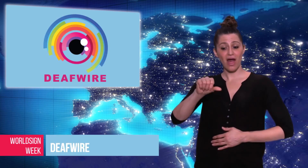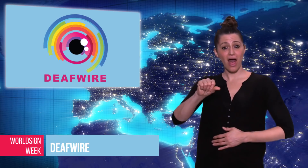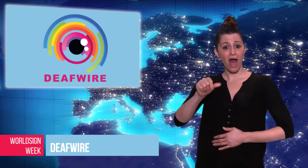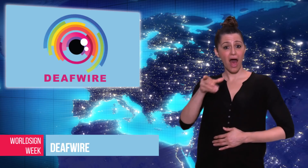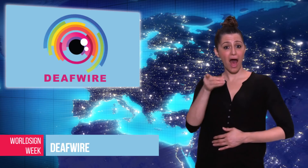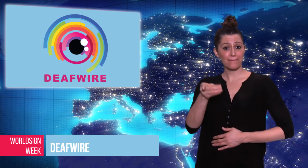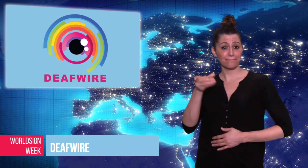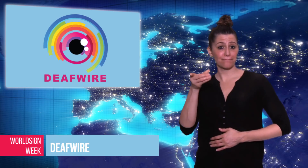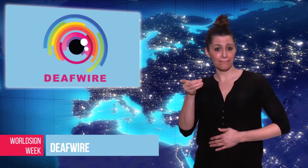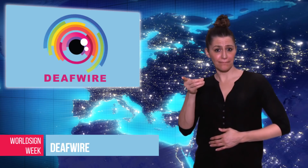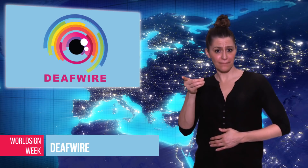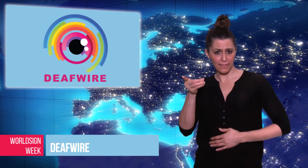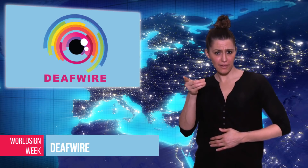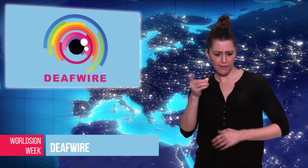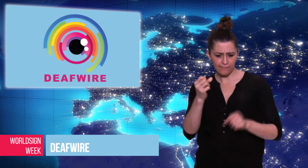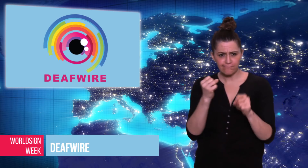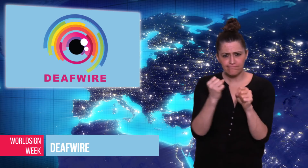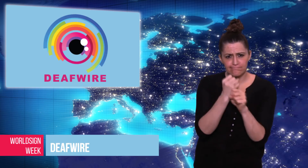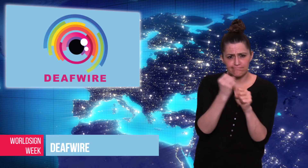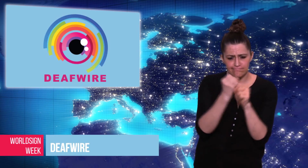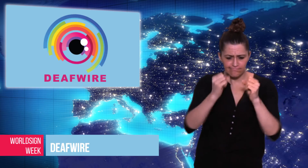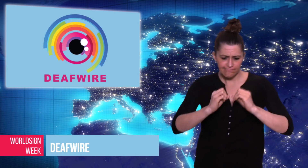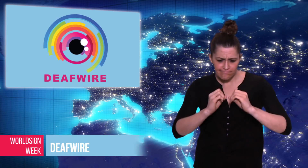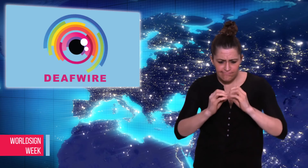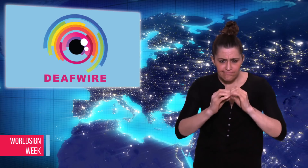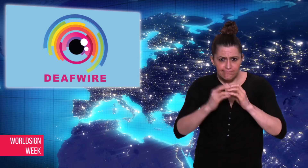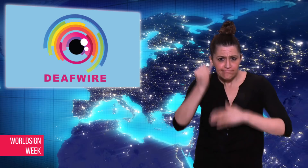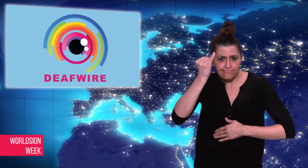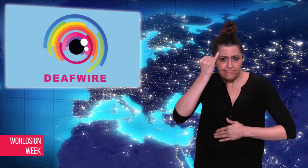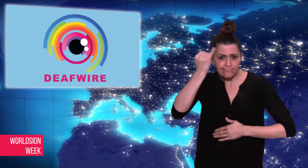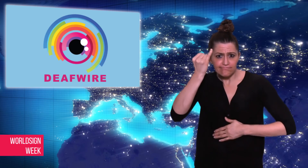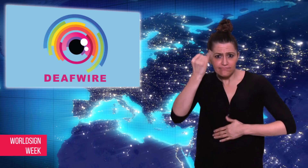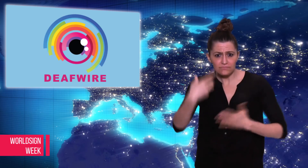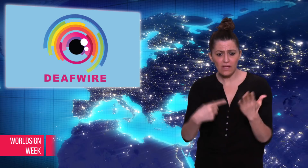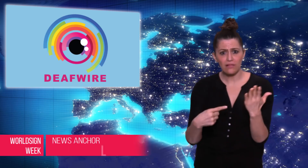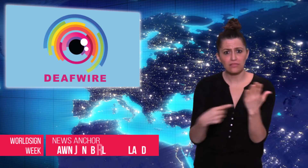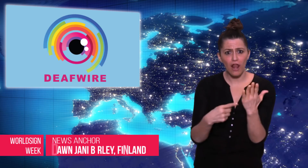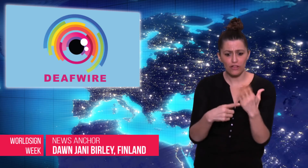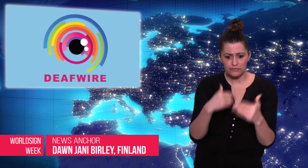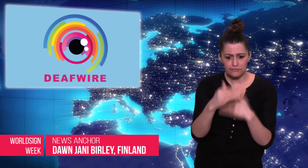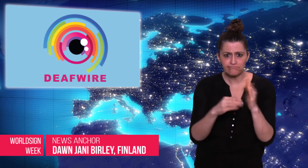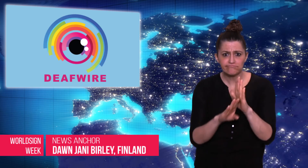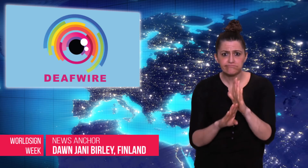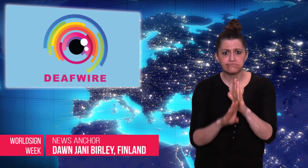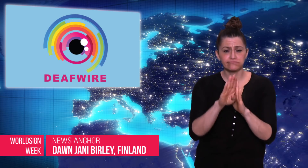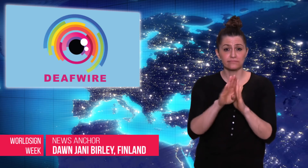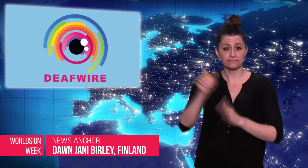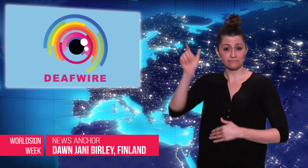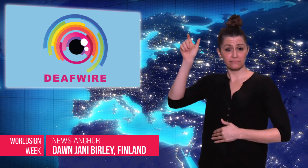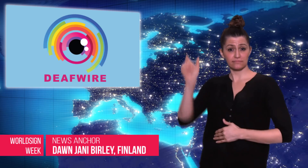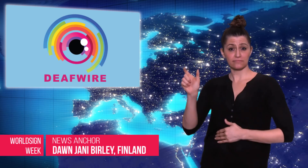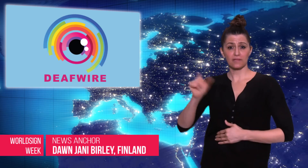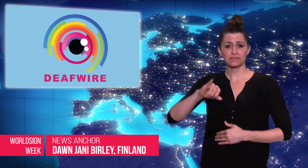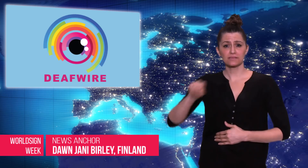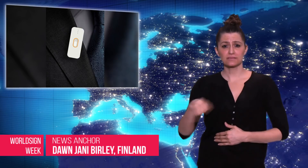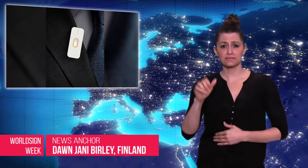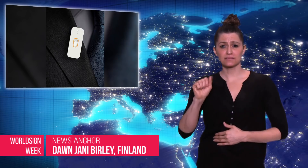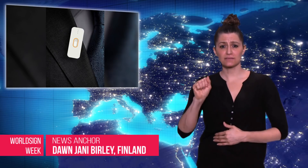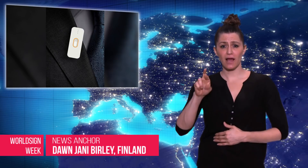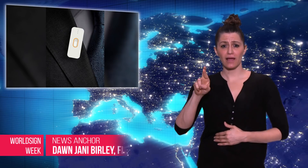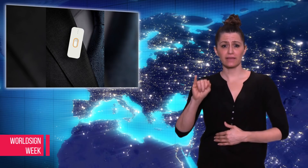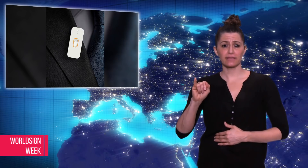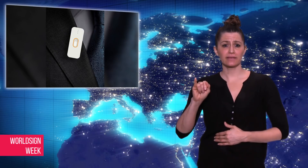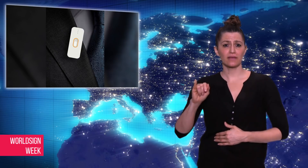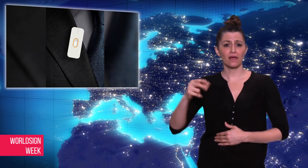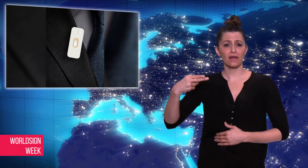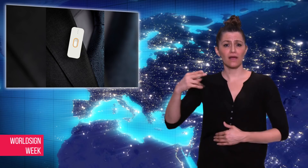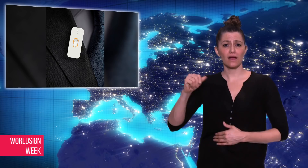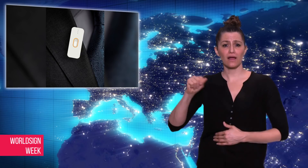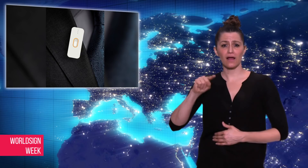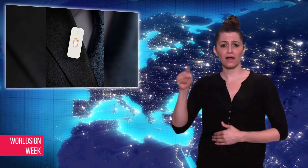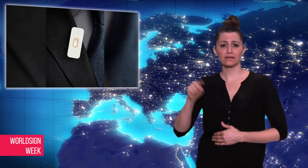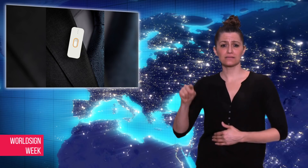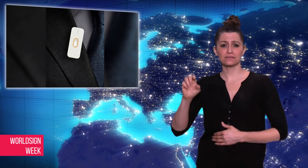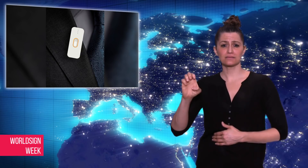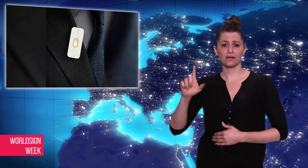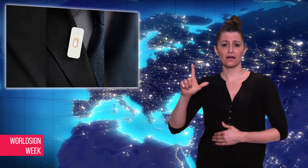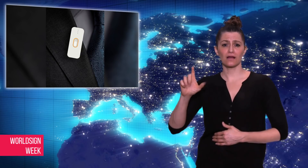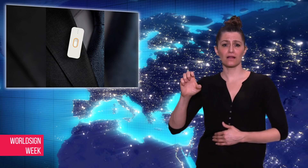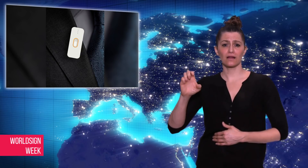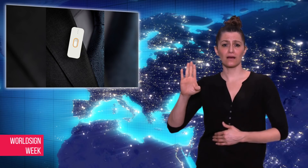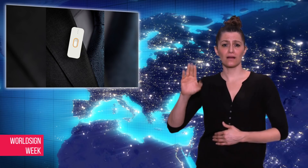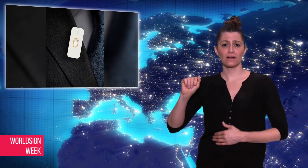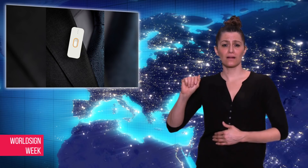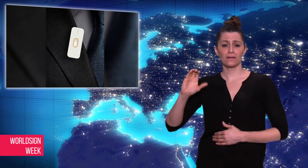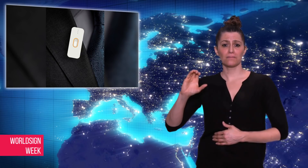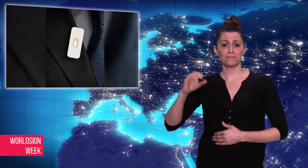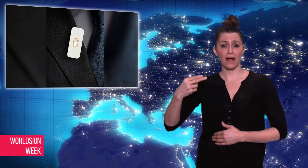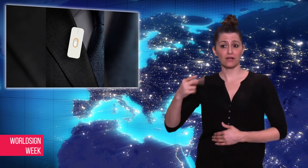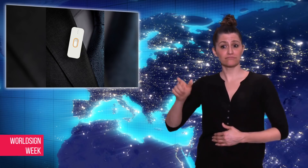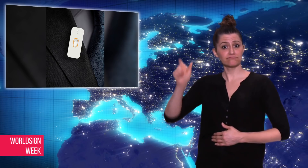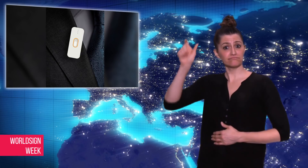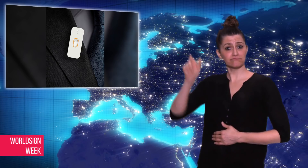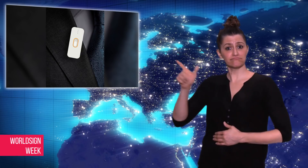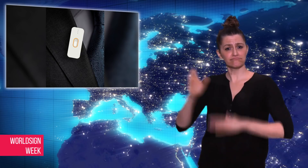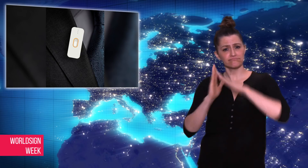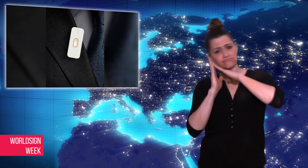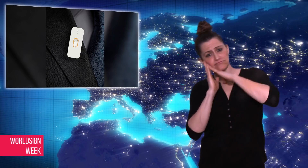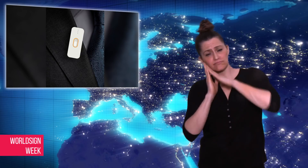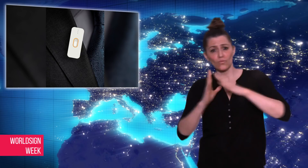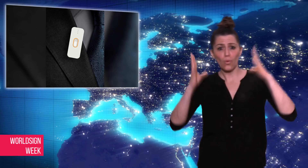Dawn: A Dutch app developer, Jari Hazelebach, created SpeakSee,